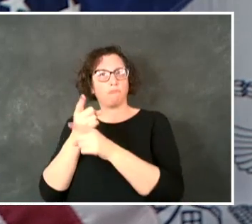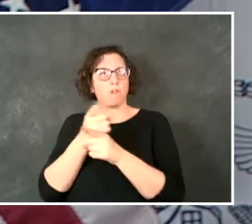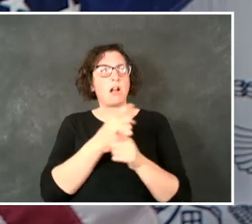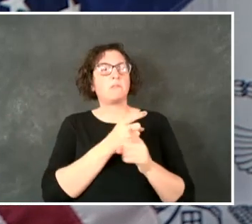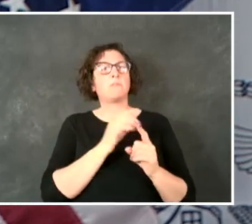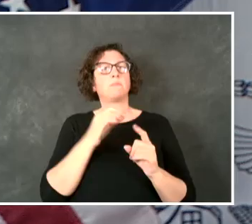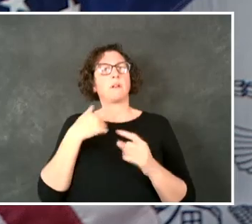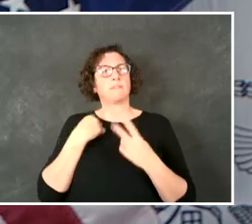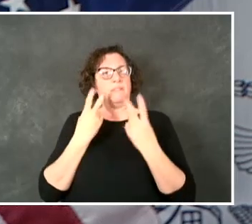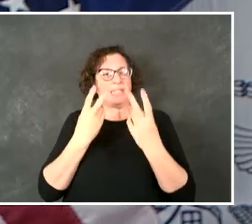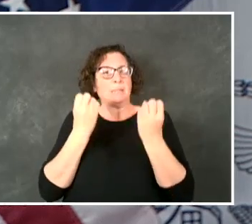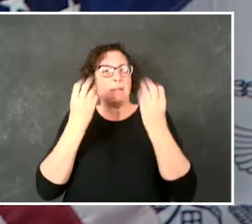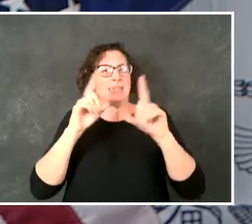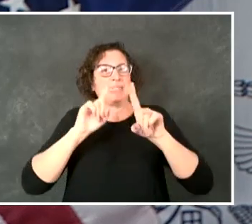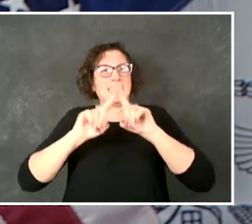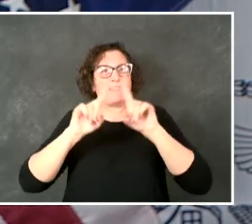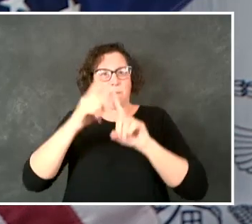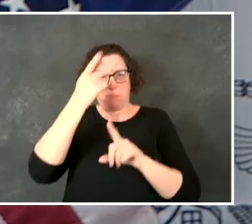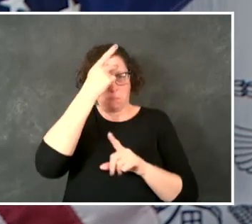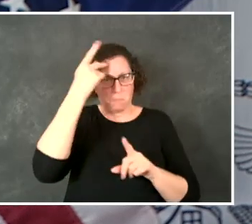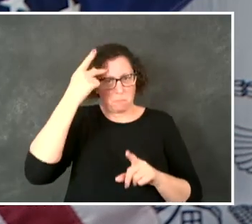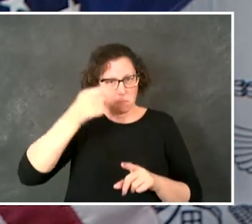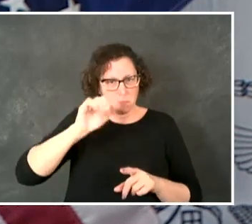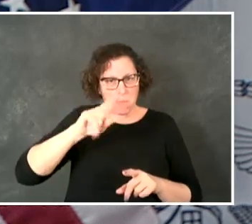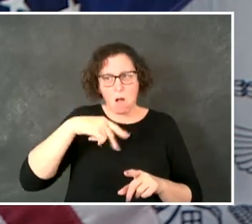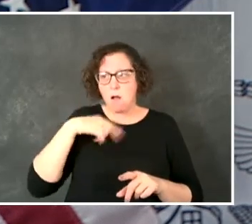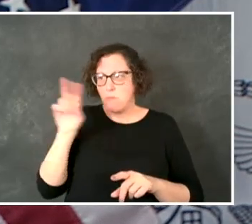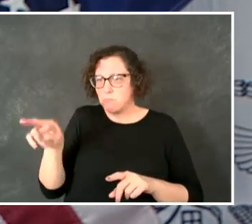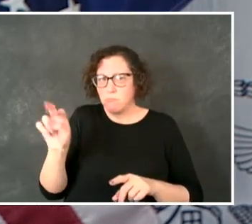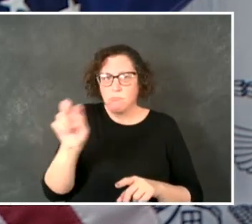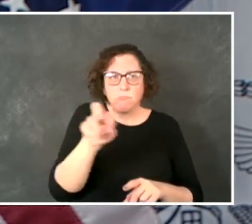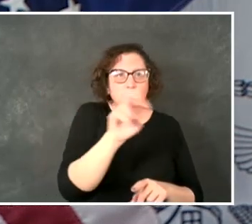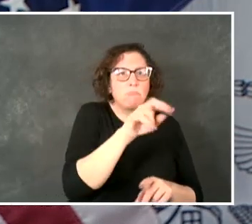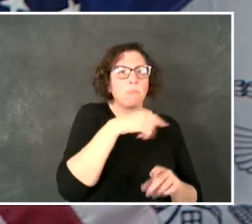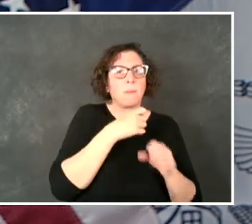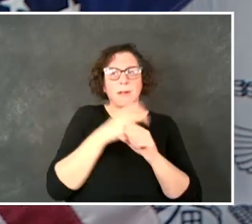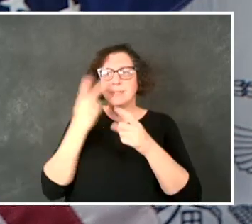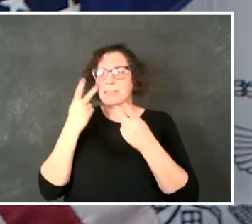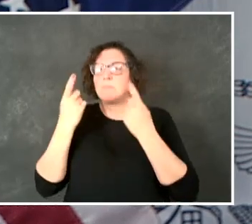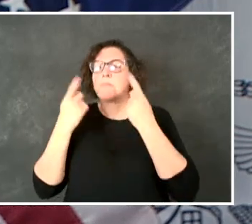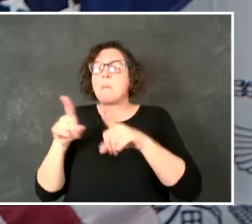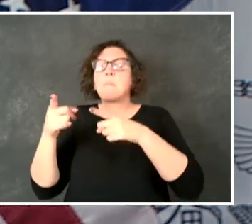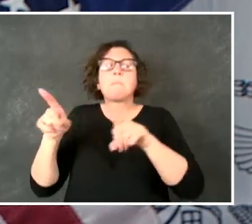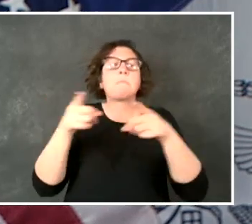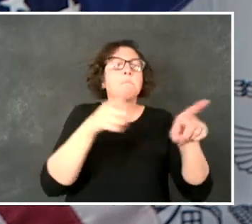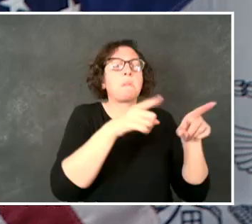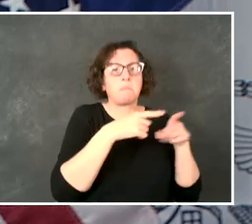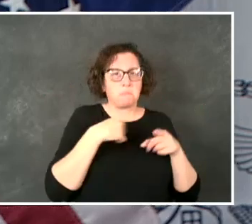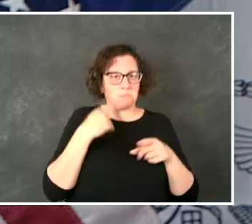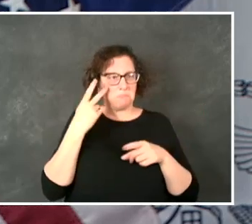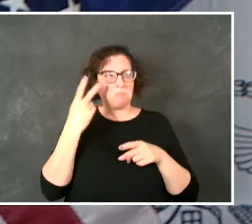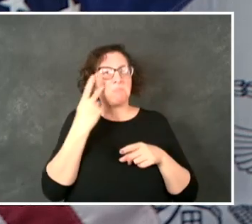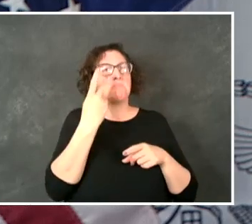IKE PT AN EYE OUT WHEN EVER I'VE BEEN IN PARK. I'VE BEEN IN SEVERAL DIFFERENT PARKS GETNGTI A